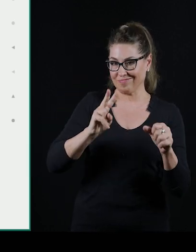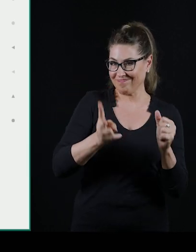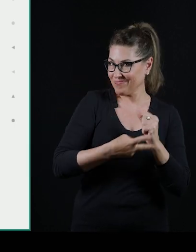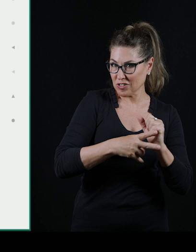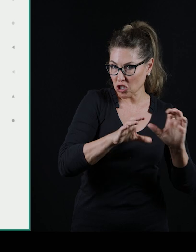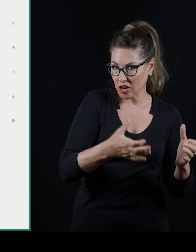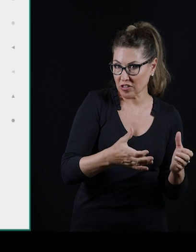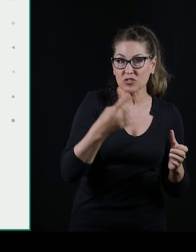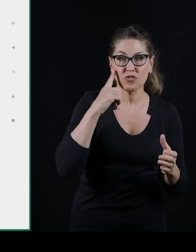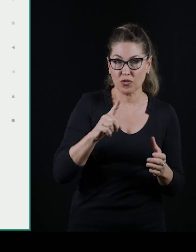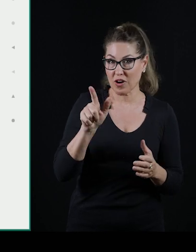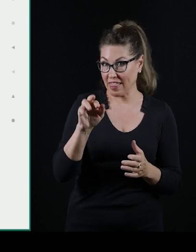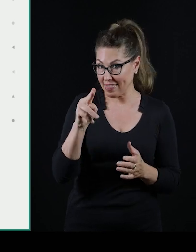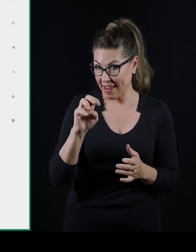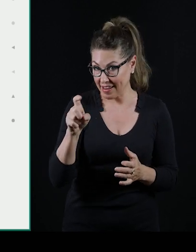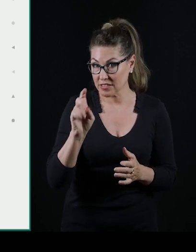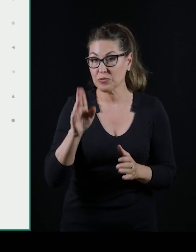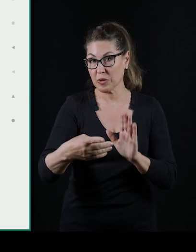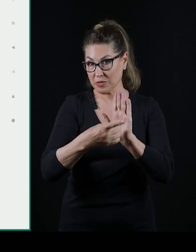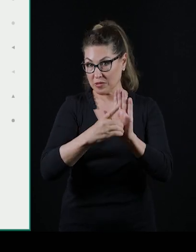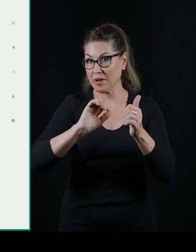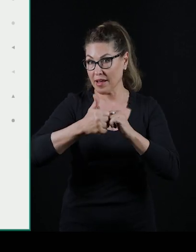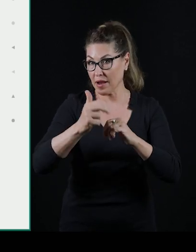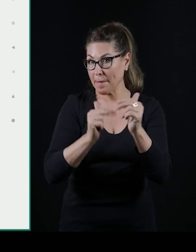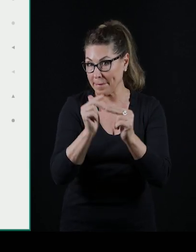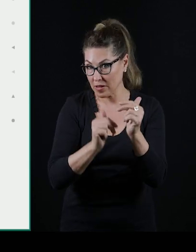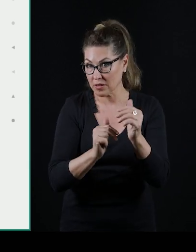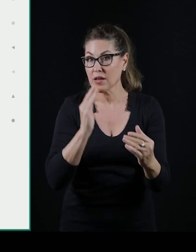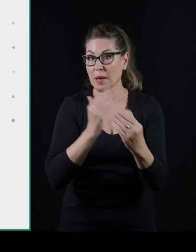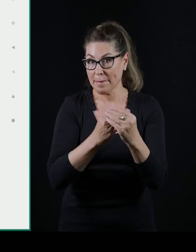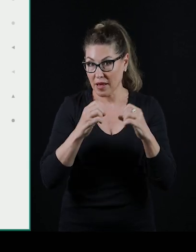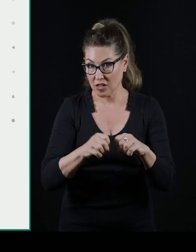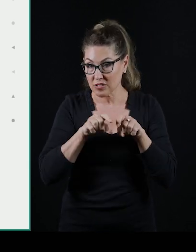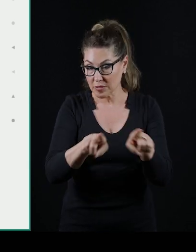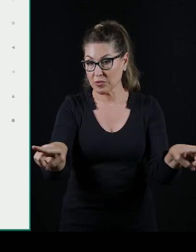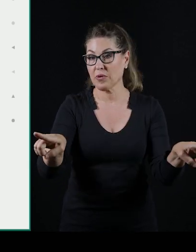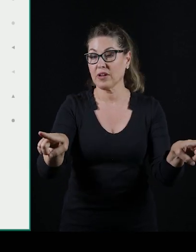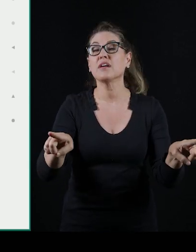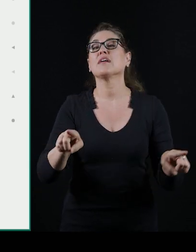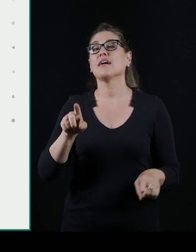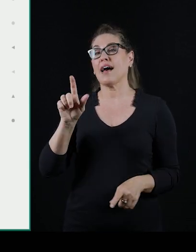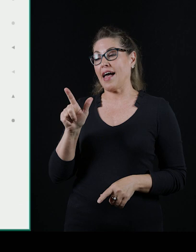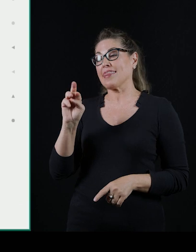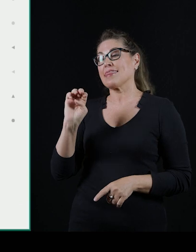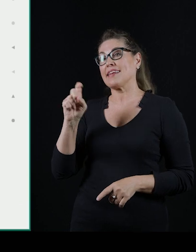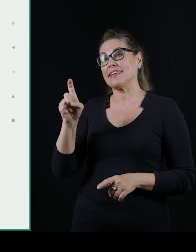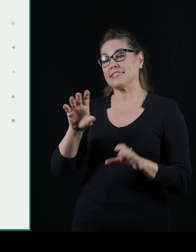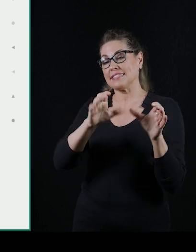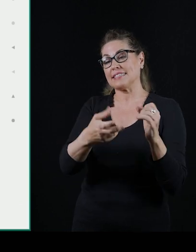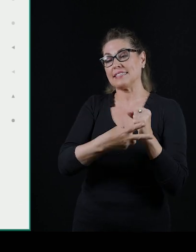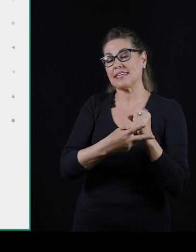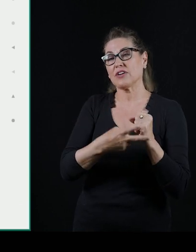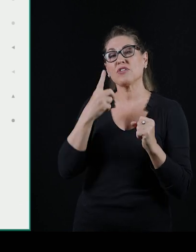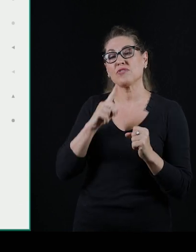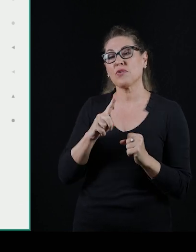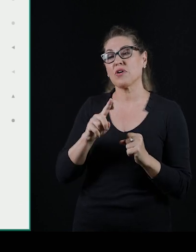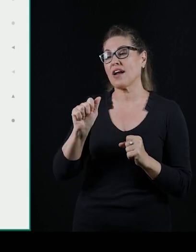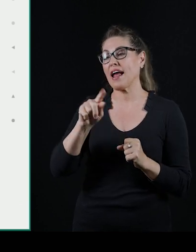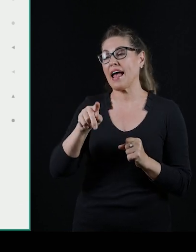we'll also demonstrate how to build, package and deploy a Linux container into Azure PlayFab multi-player servers.